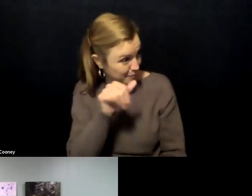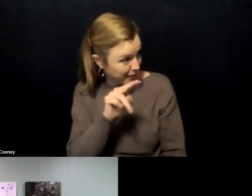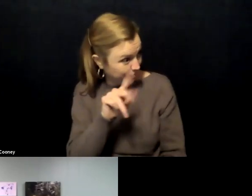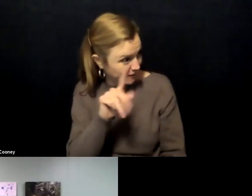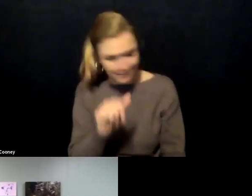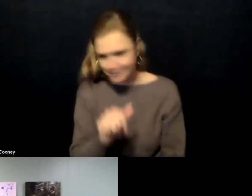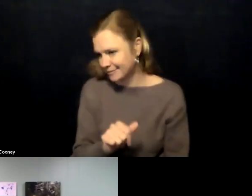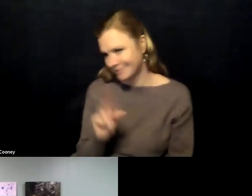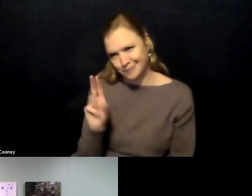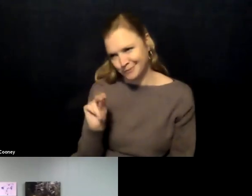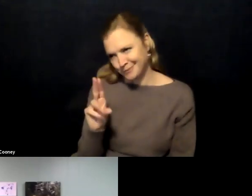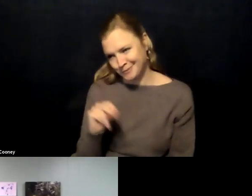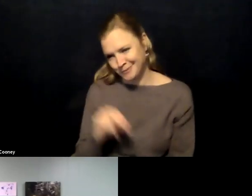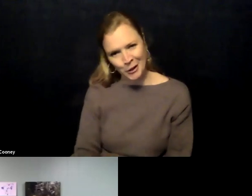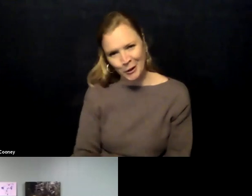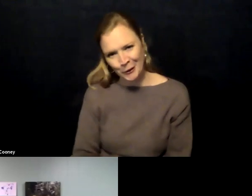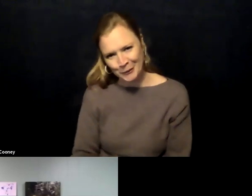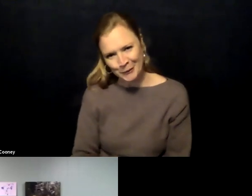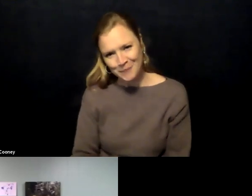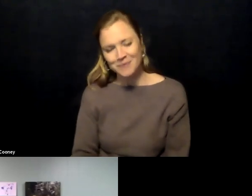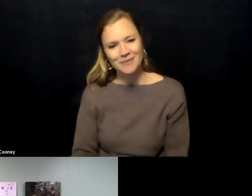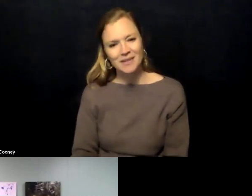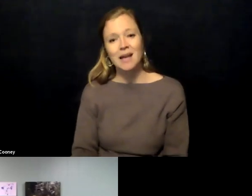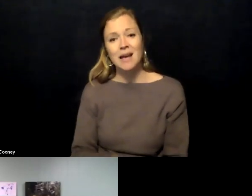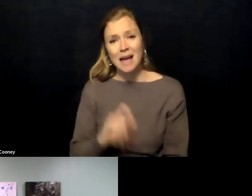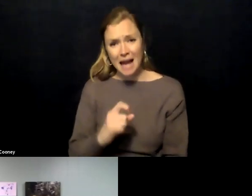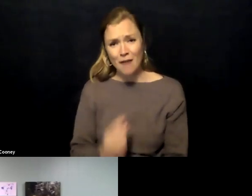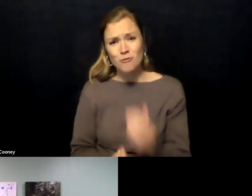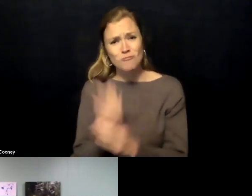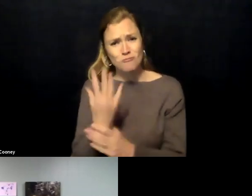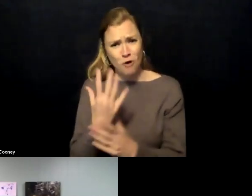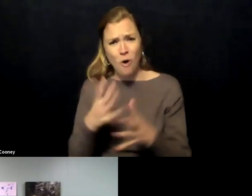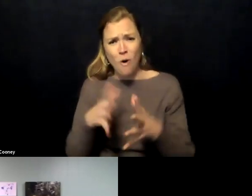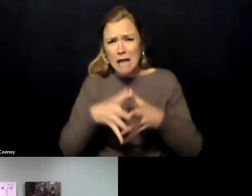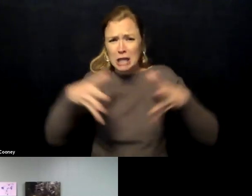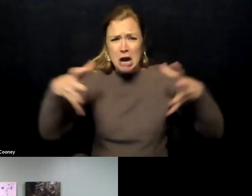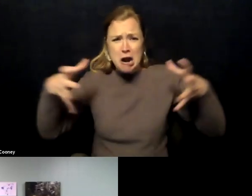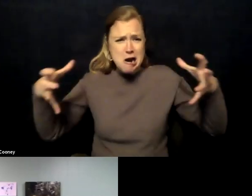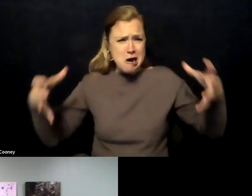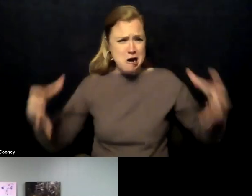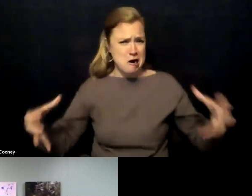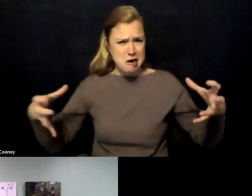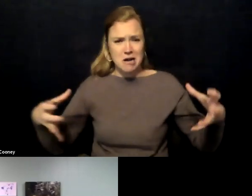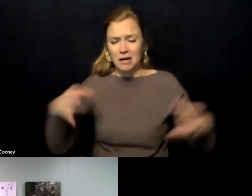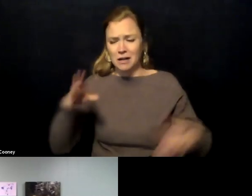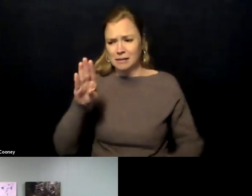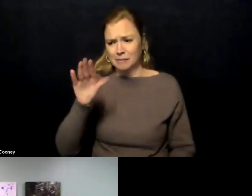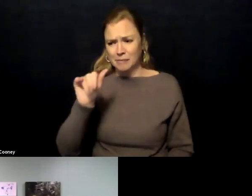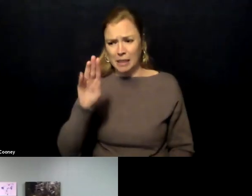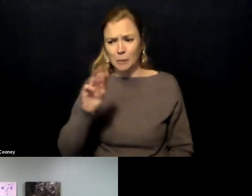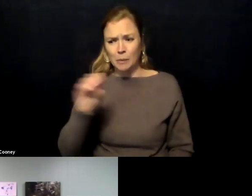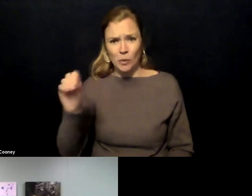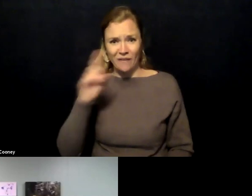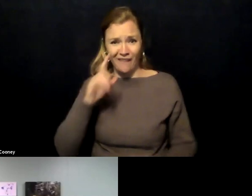you know you would have to grow so much bamboo